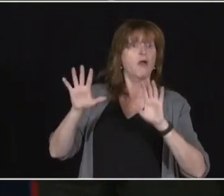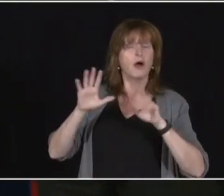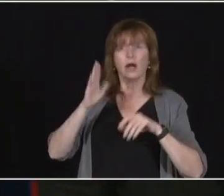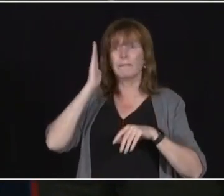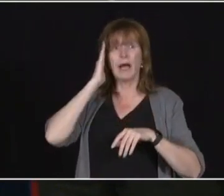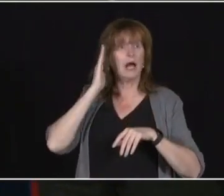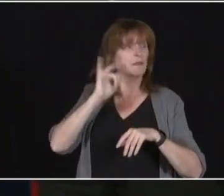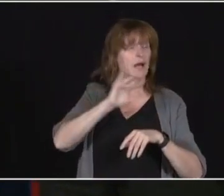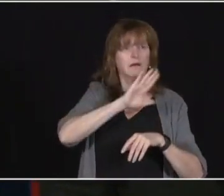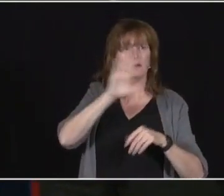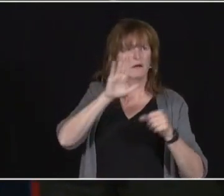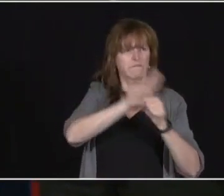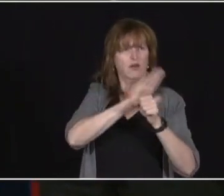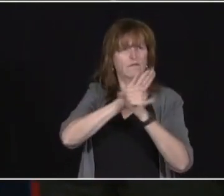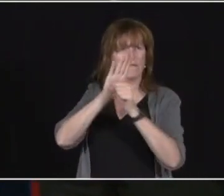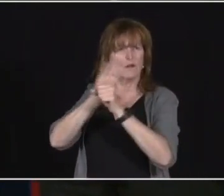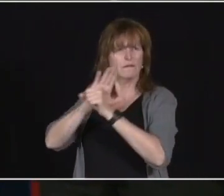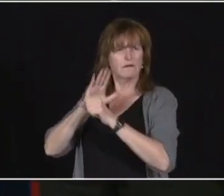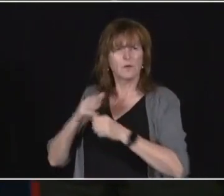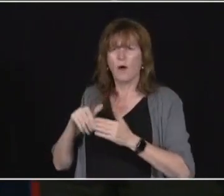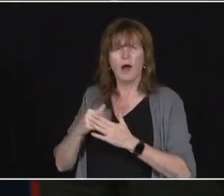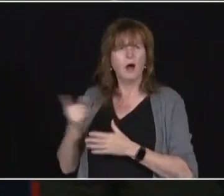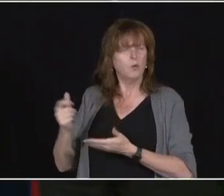do to get